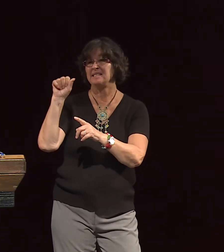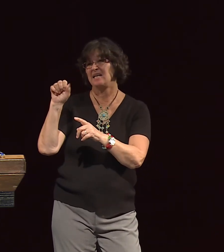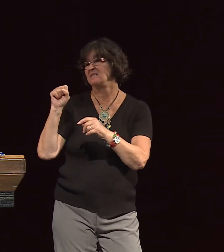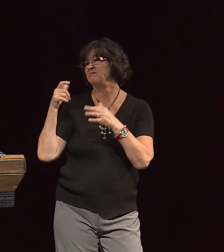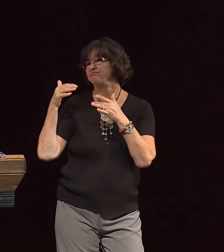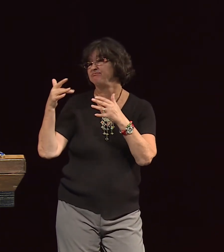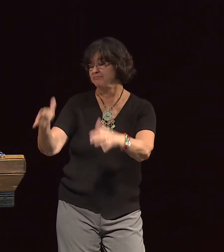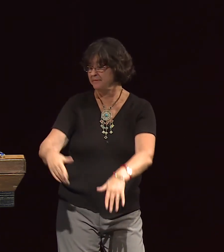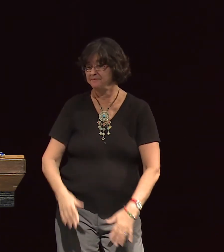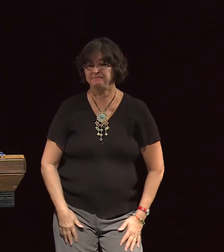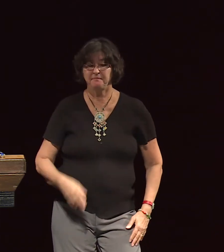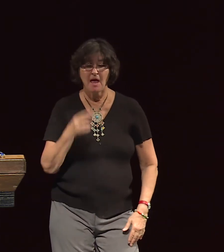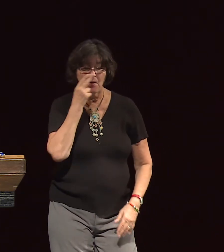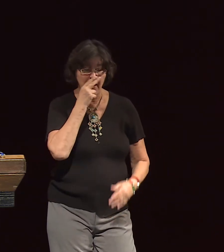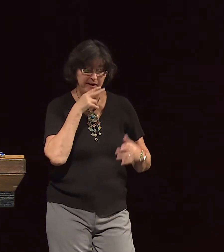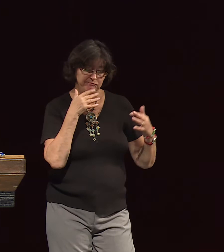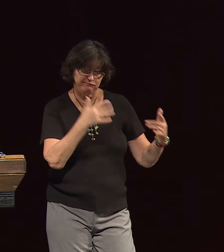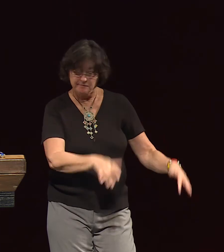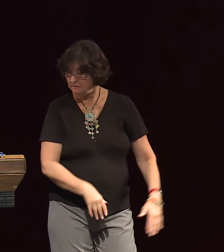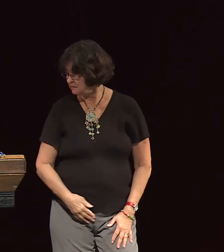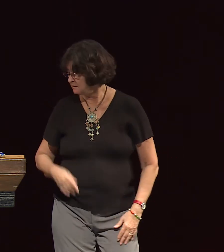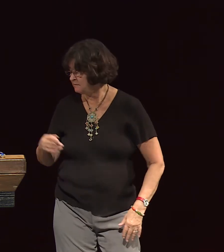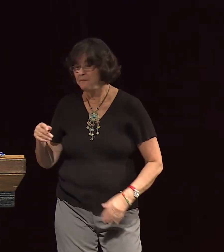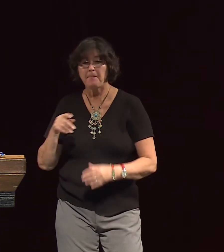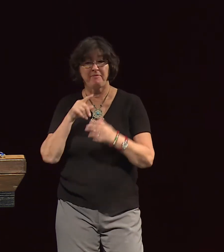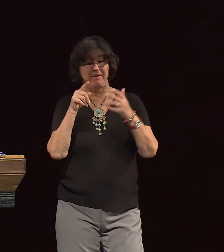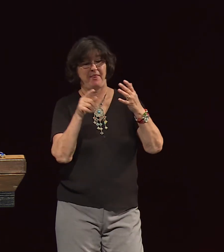And California passed it and took it from there.